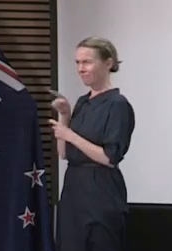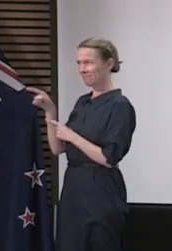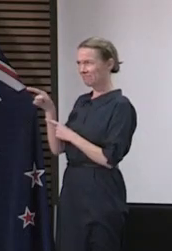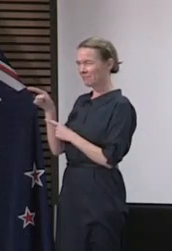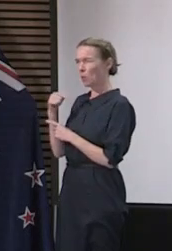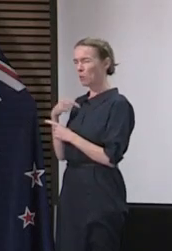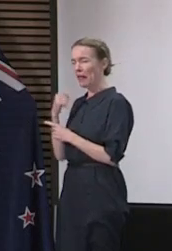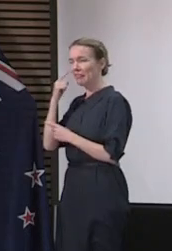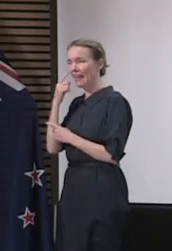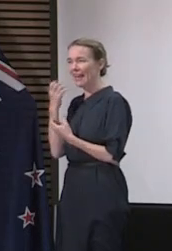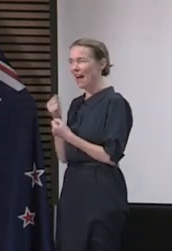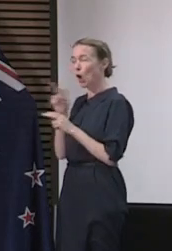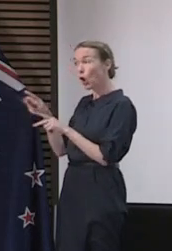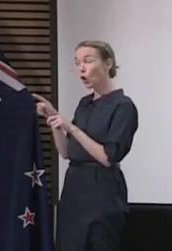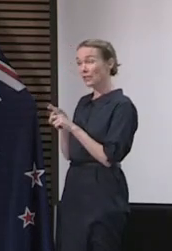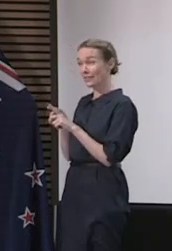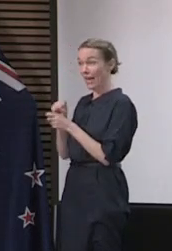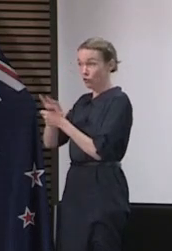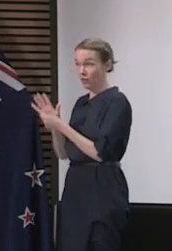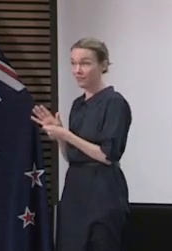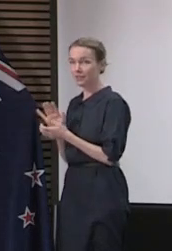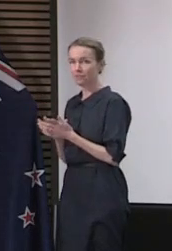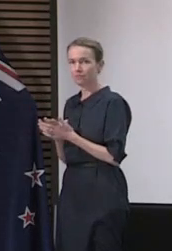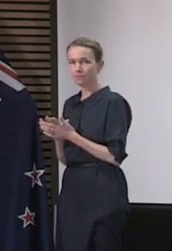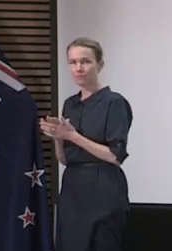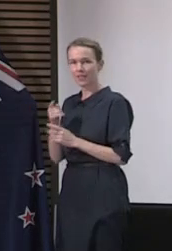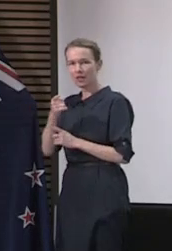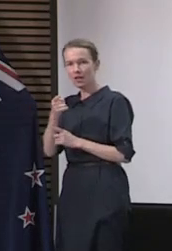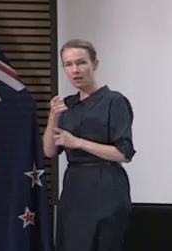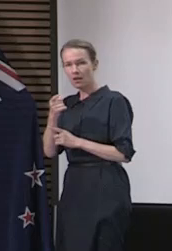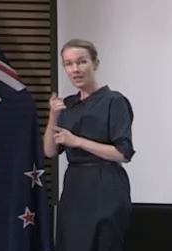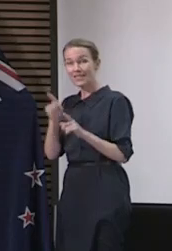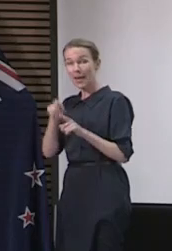picture and epidemiological link, that this is - probable